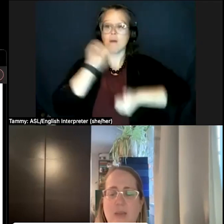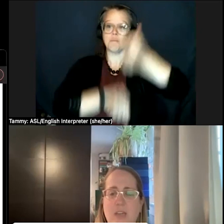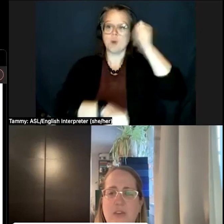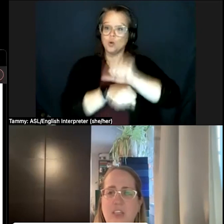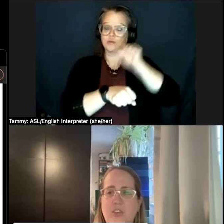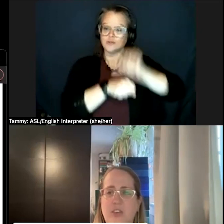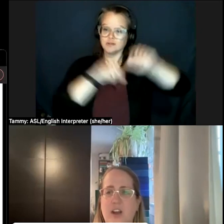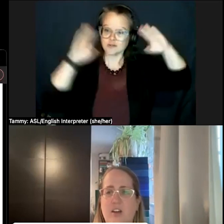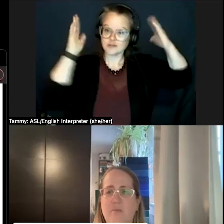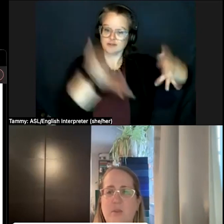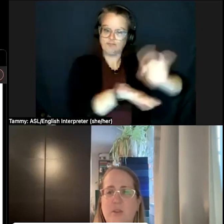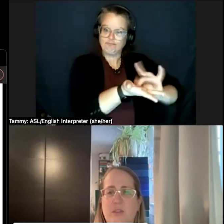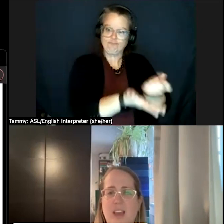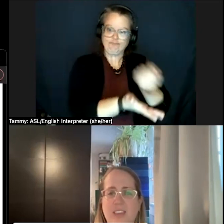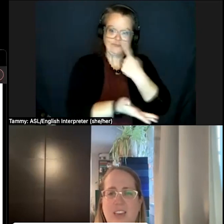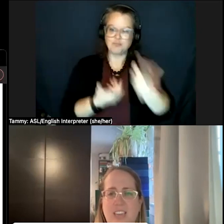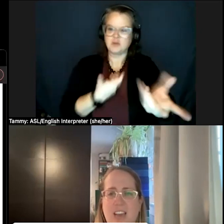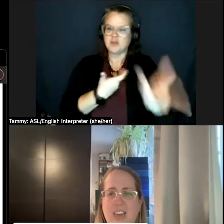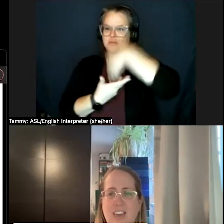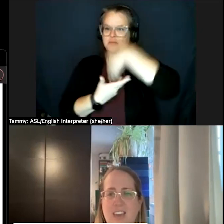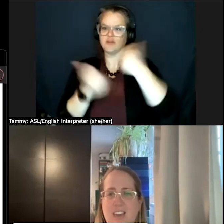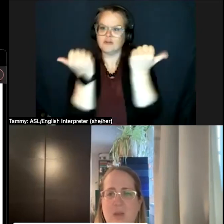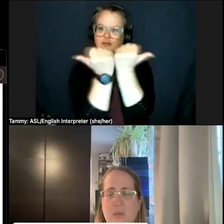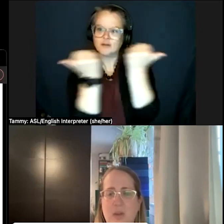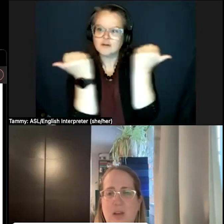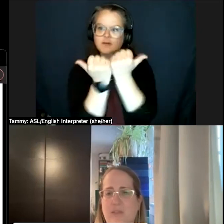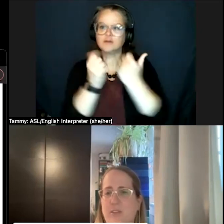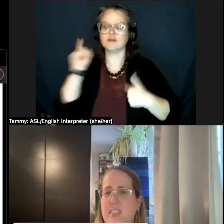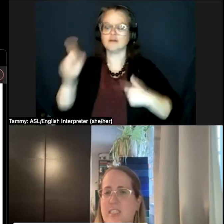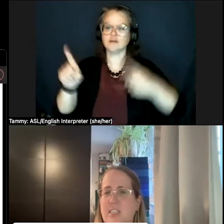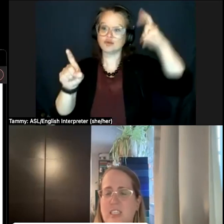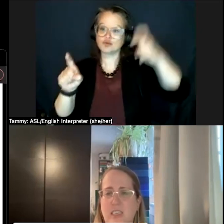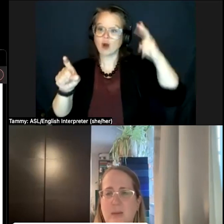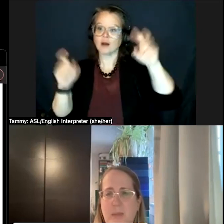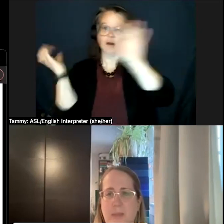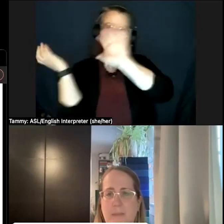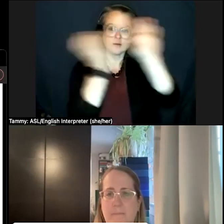manufacturing, automotive, and high tech. And what do you have for us today, Jason?